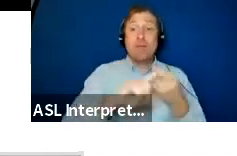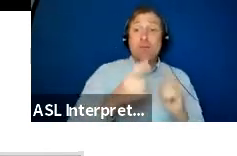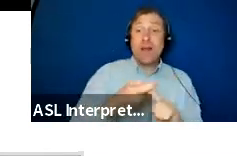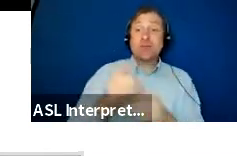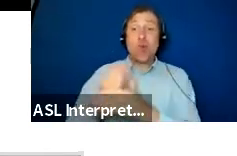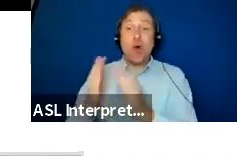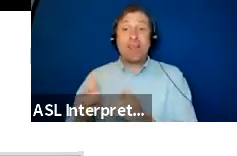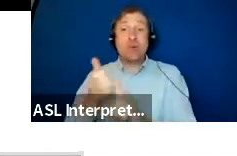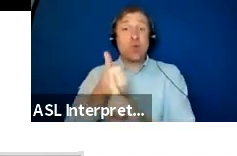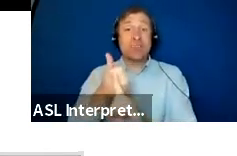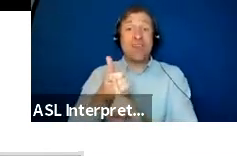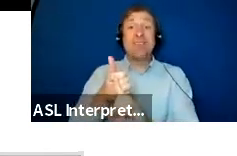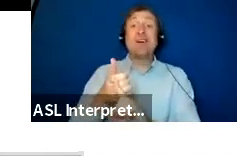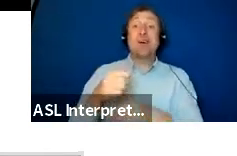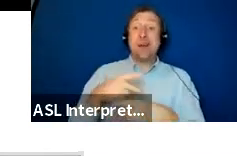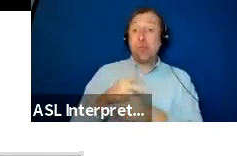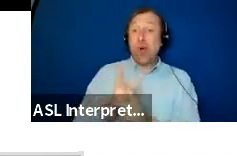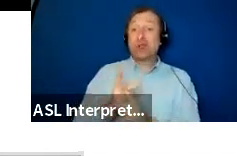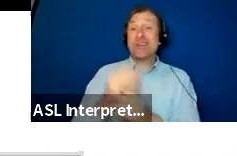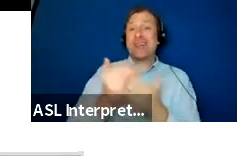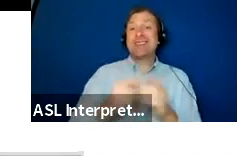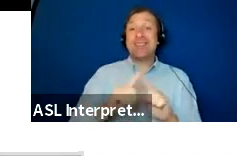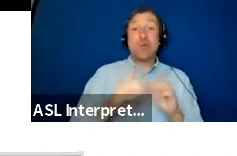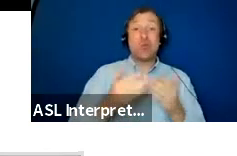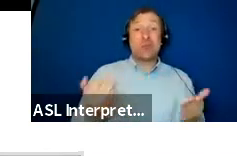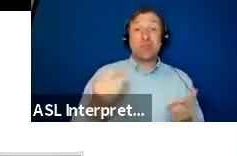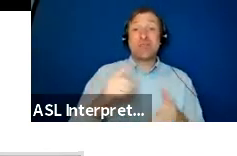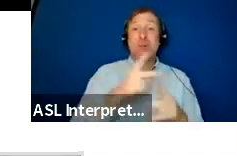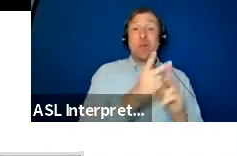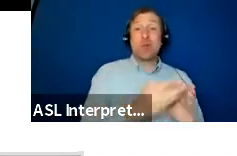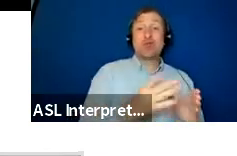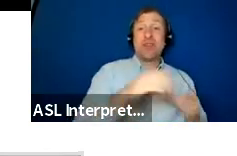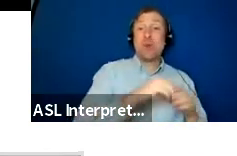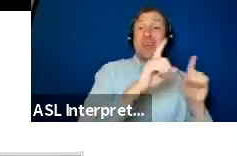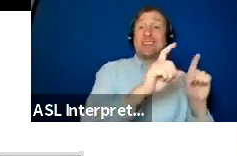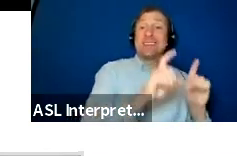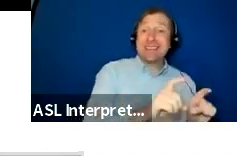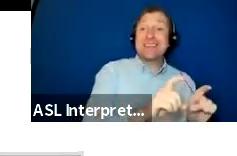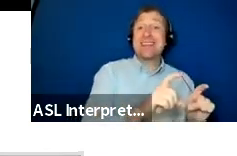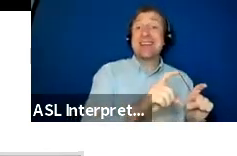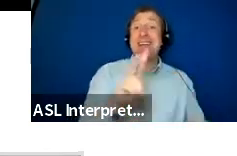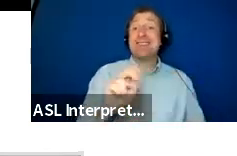or yourself are engaged in production. There are lists of resources for producers, including testing vendors, including PPE sources